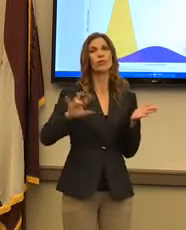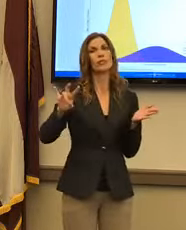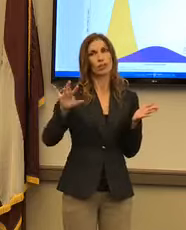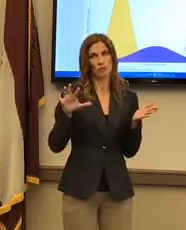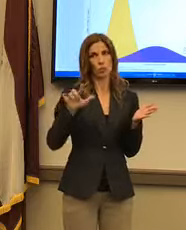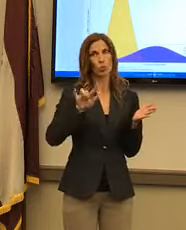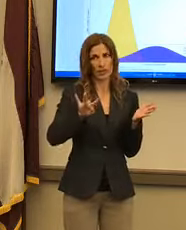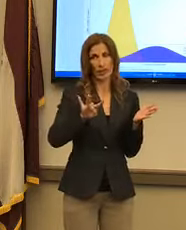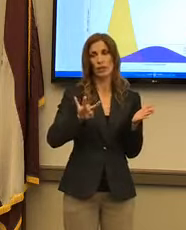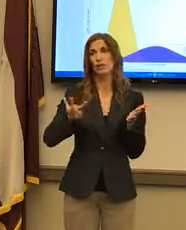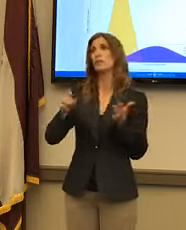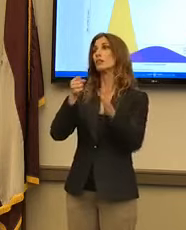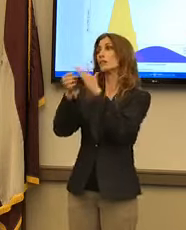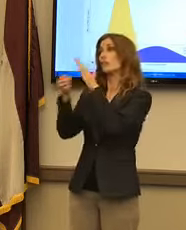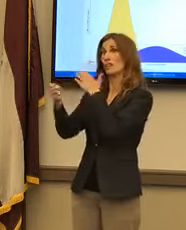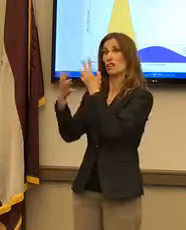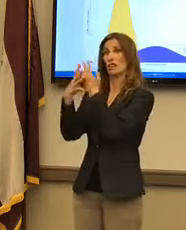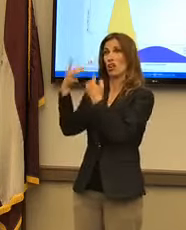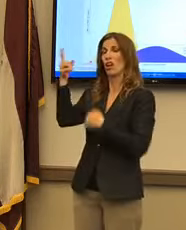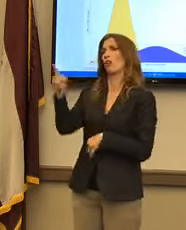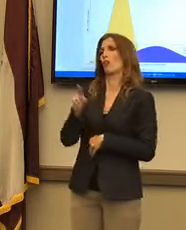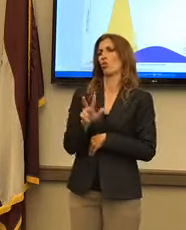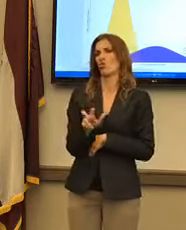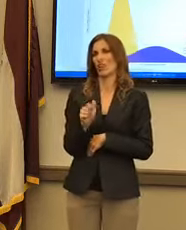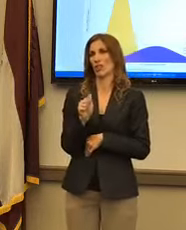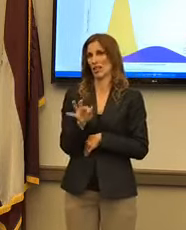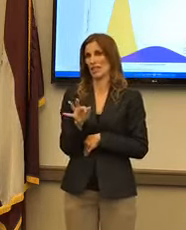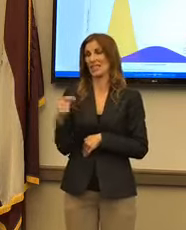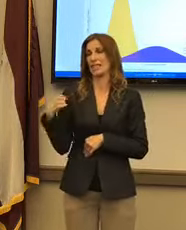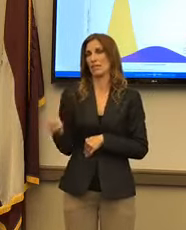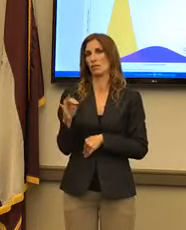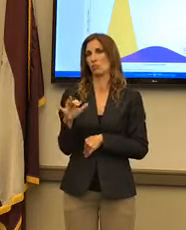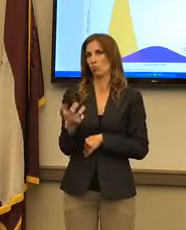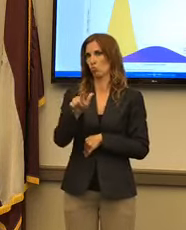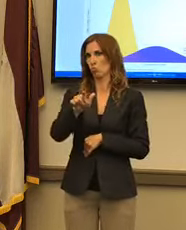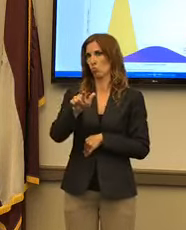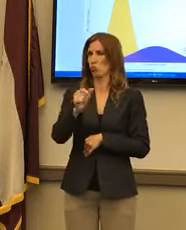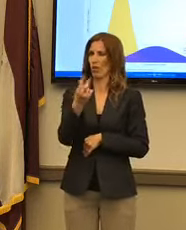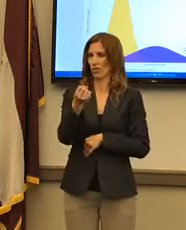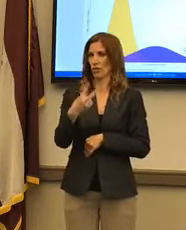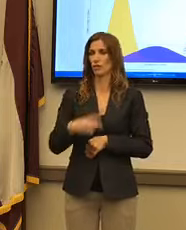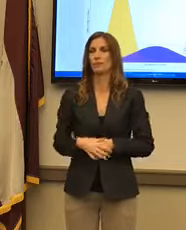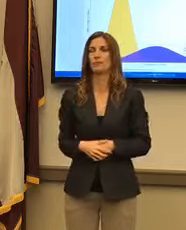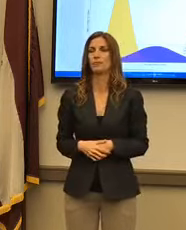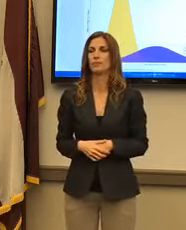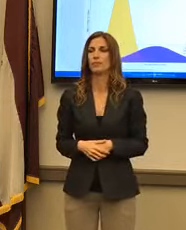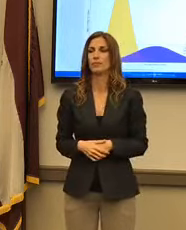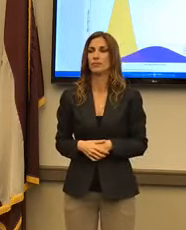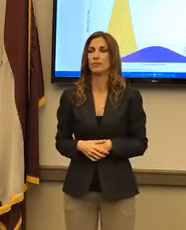total number of commits is 319 since March the 12th all continues to go well